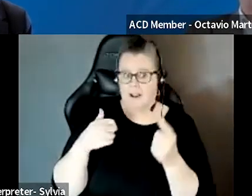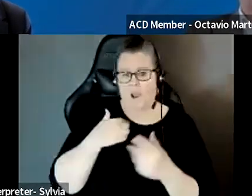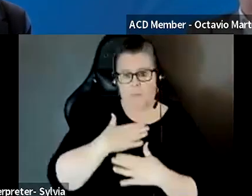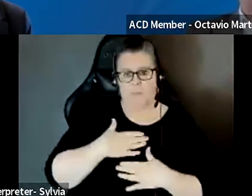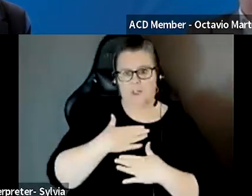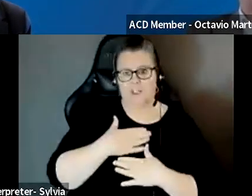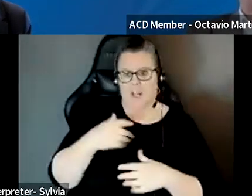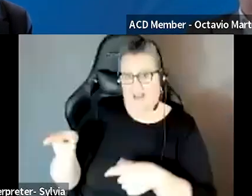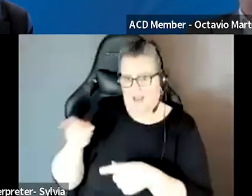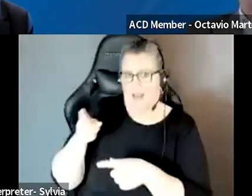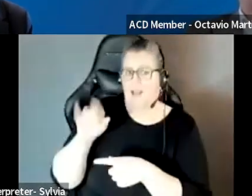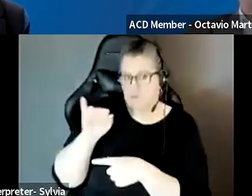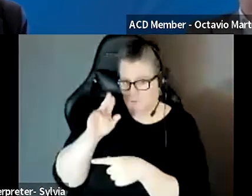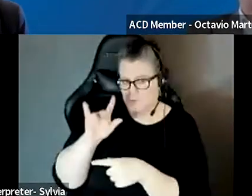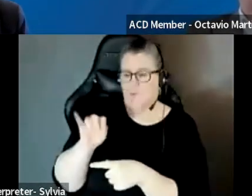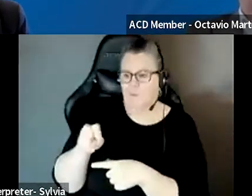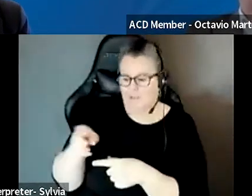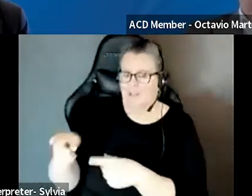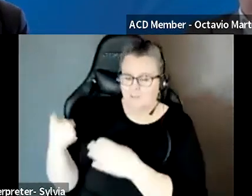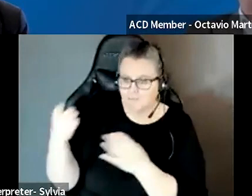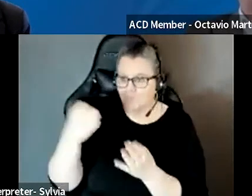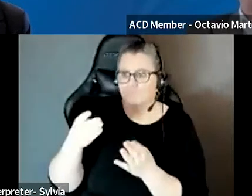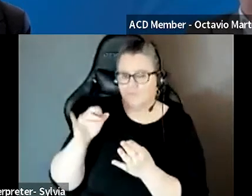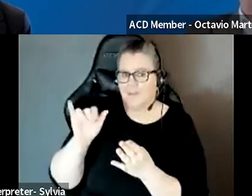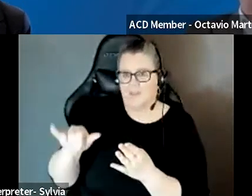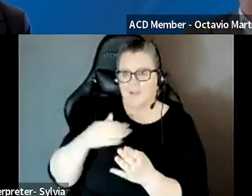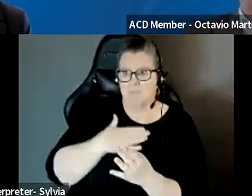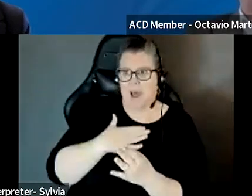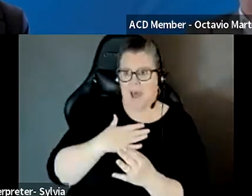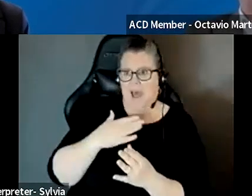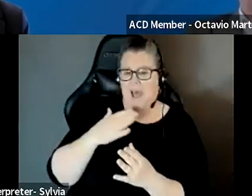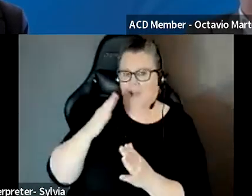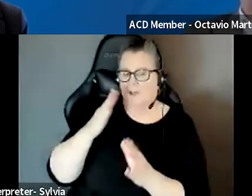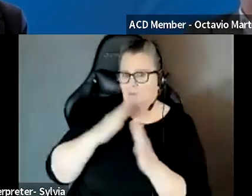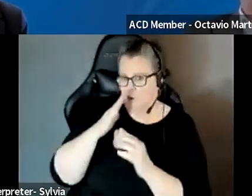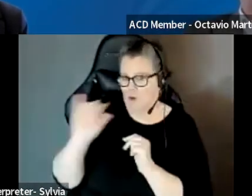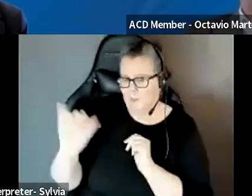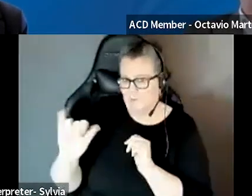They were on top of mind for me as well. I had two other quick questions, though. One, when you talked about the --